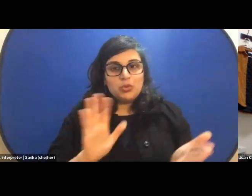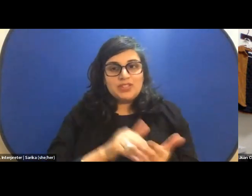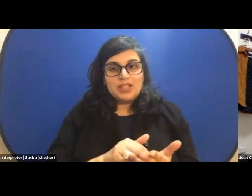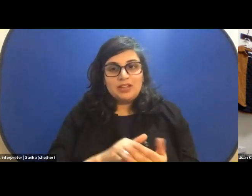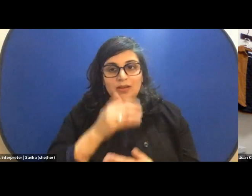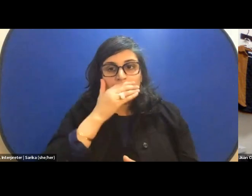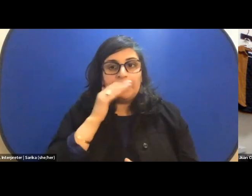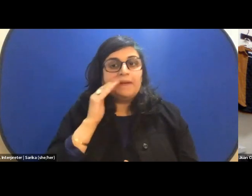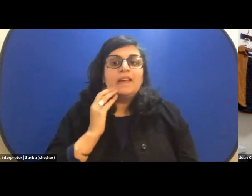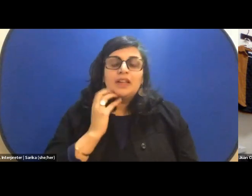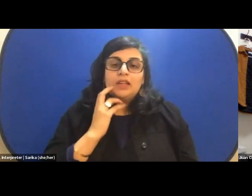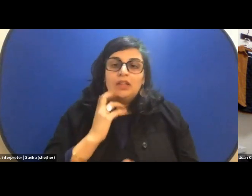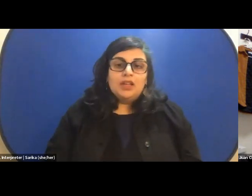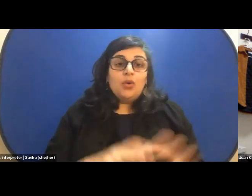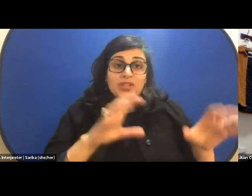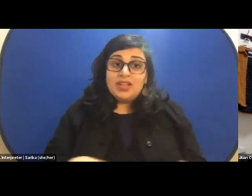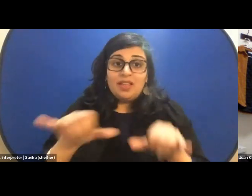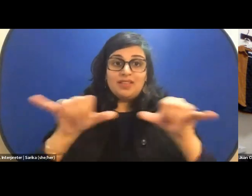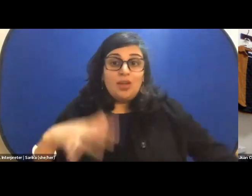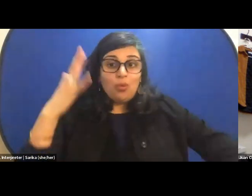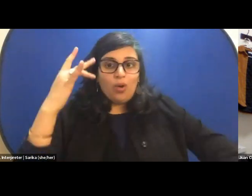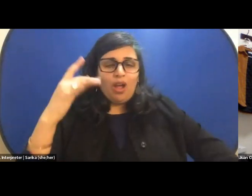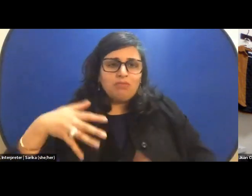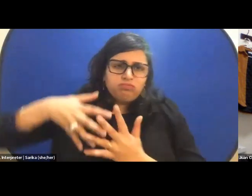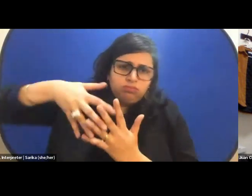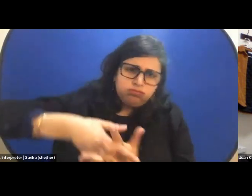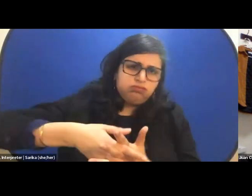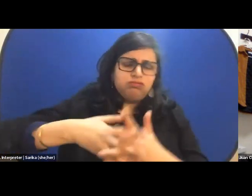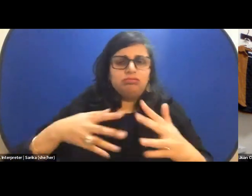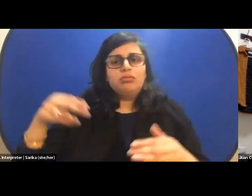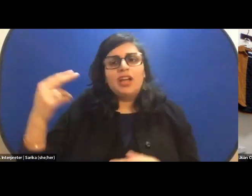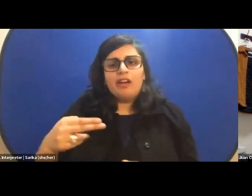project at the Oregon justice resource center. We represent